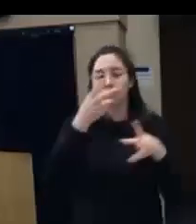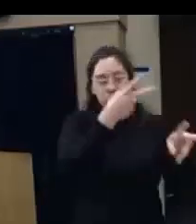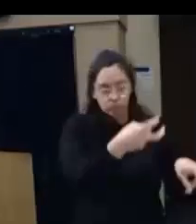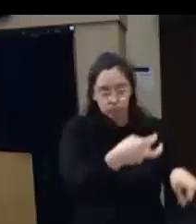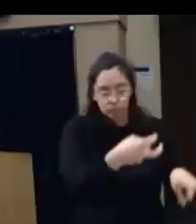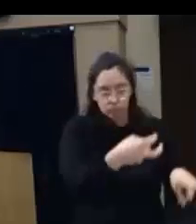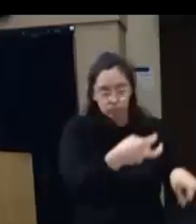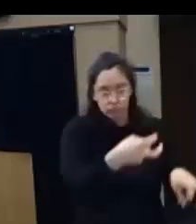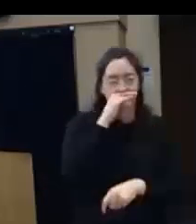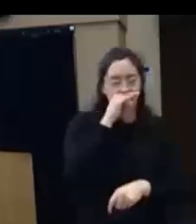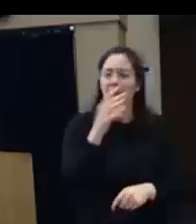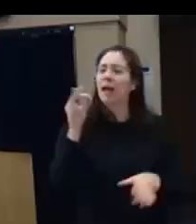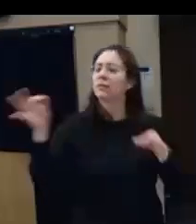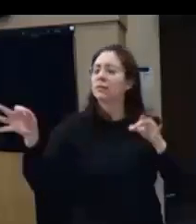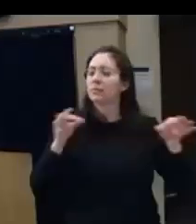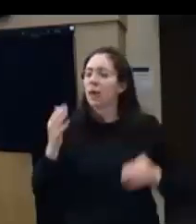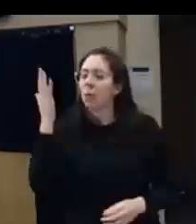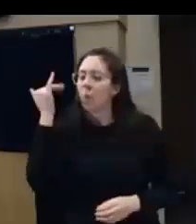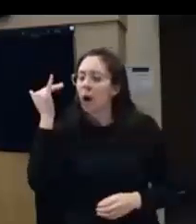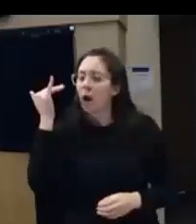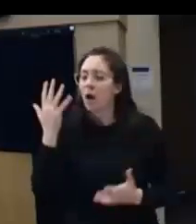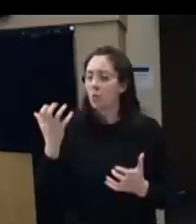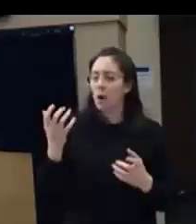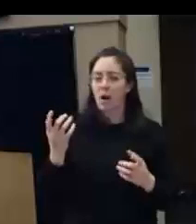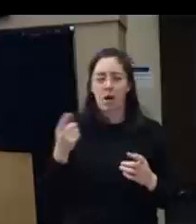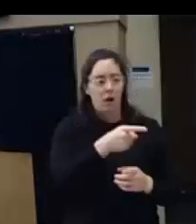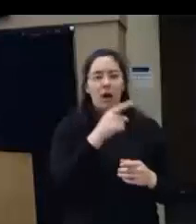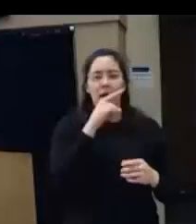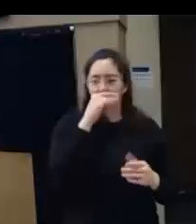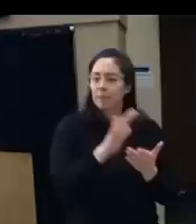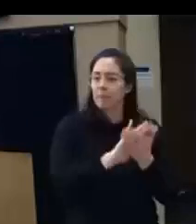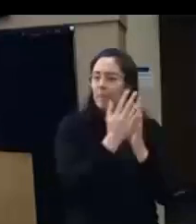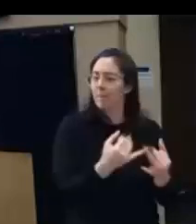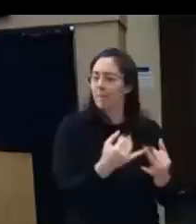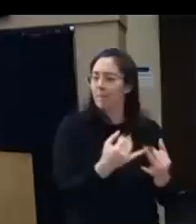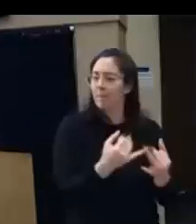and also explaining the rationale why we want their kids to become more independent so one